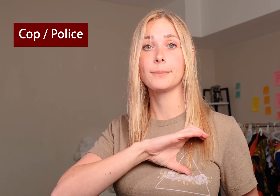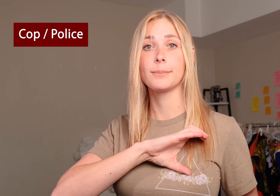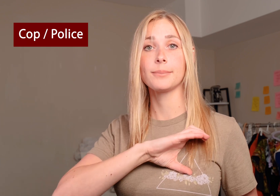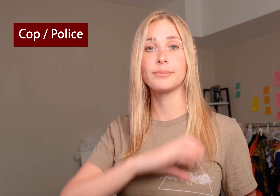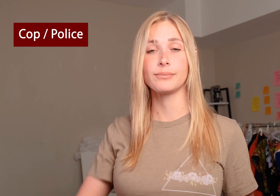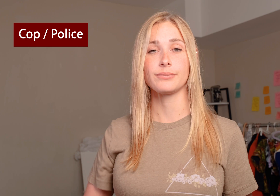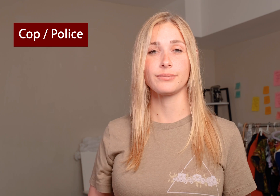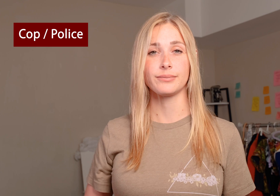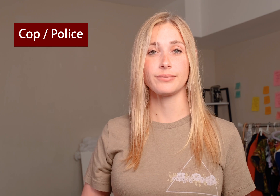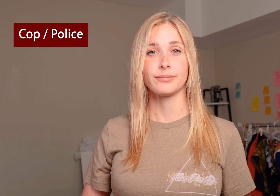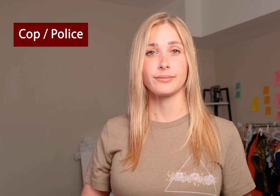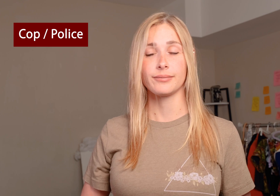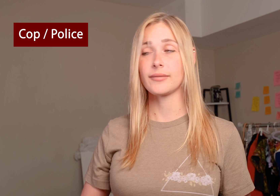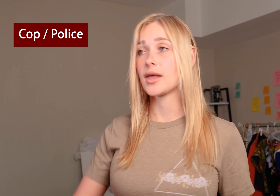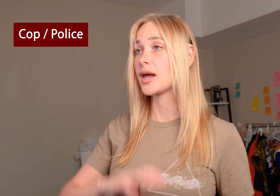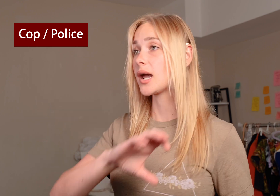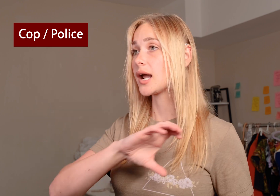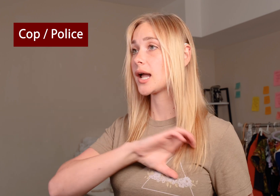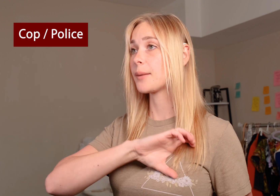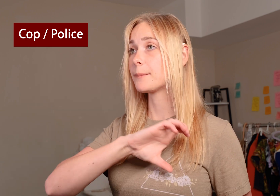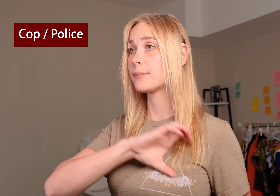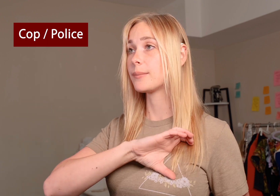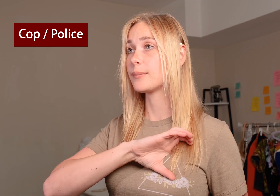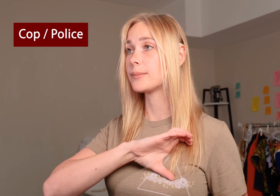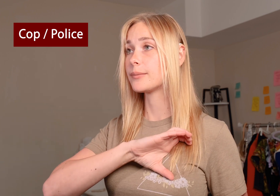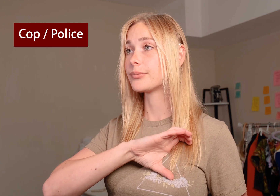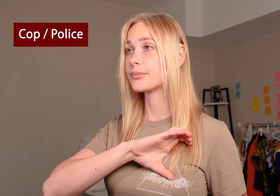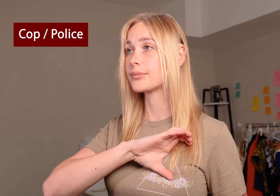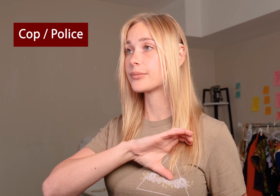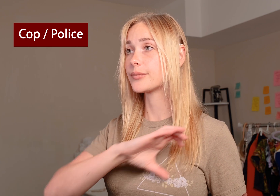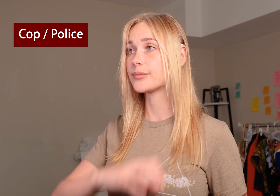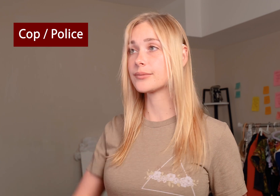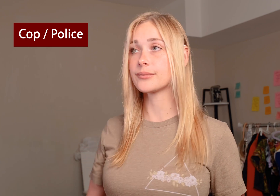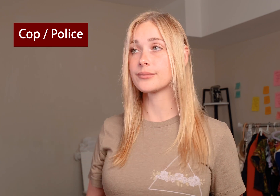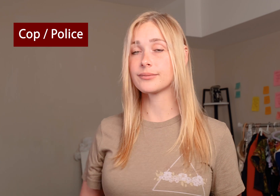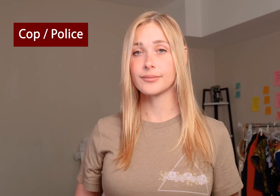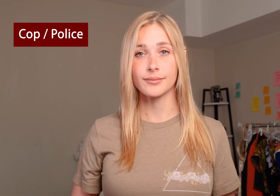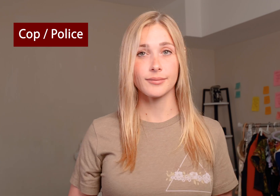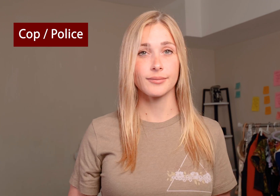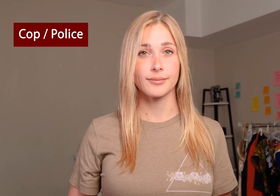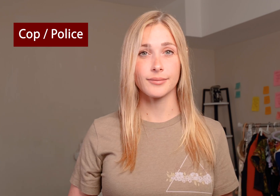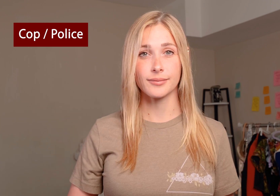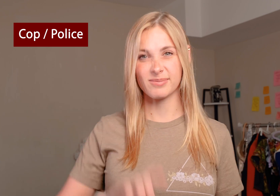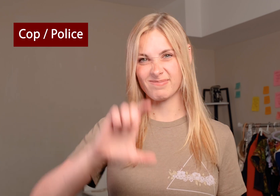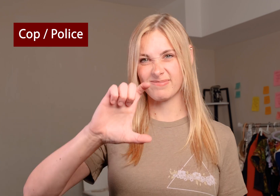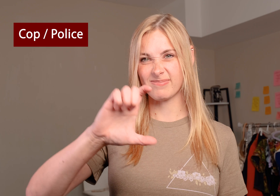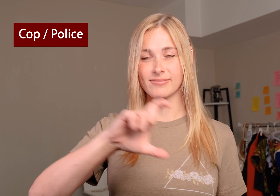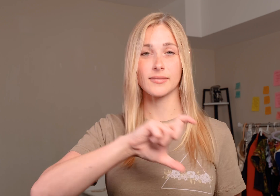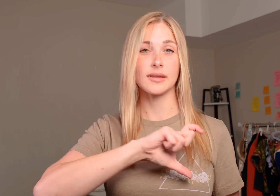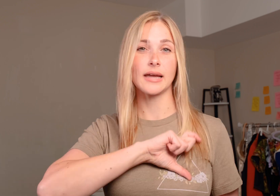"Cop"